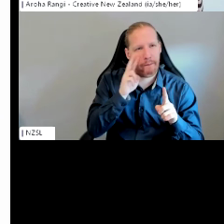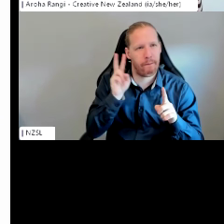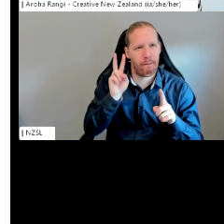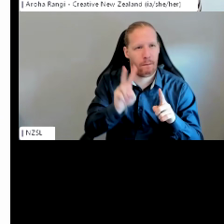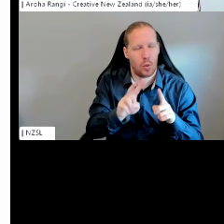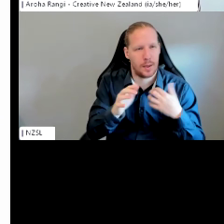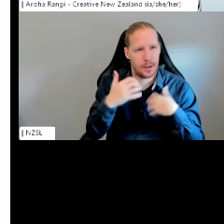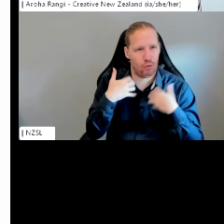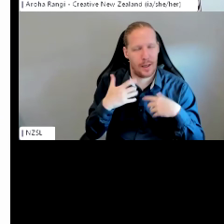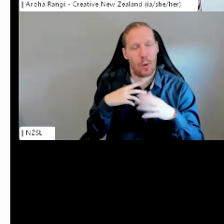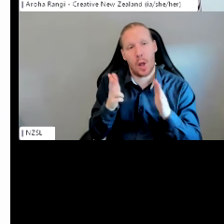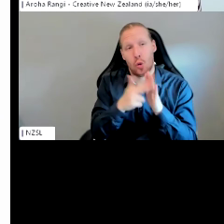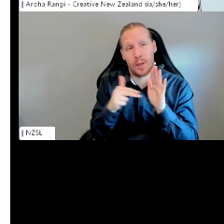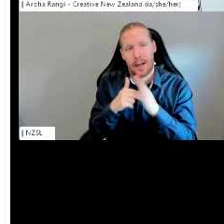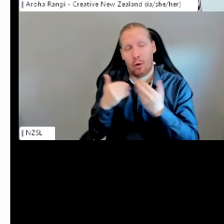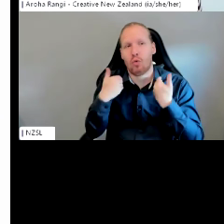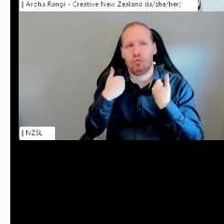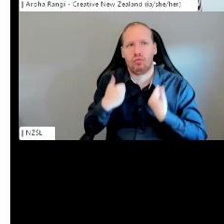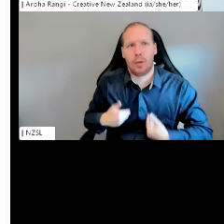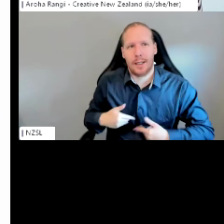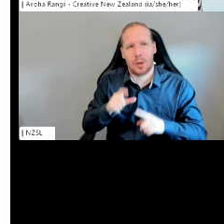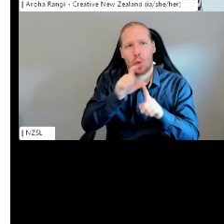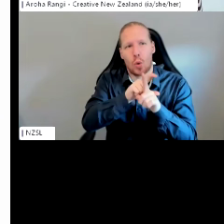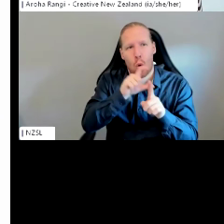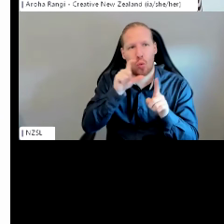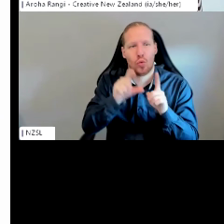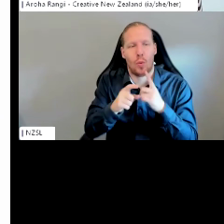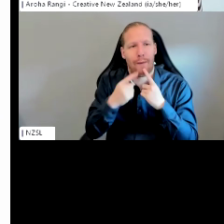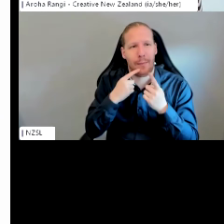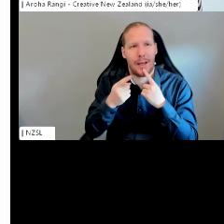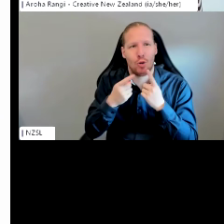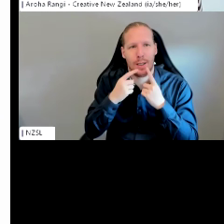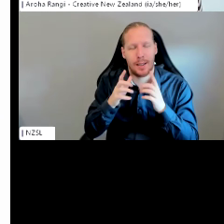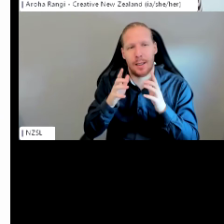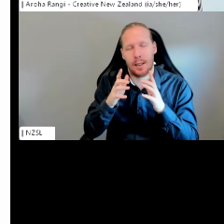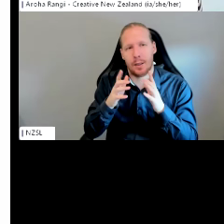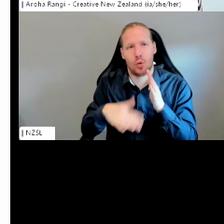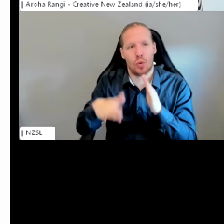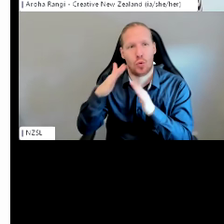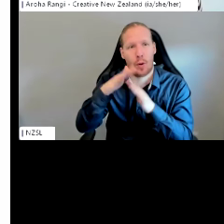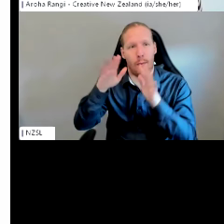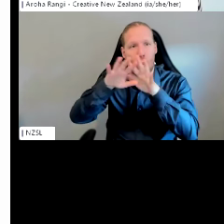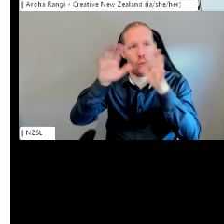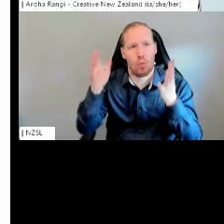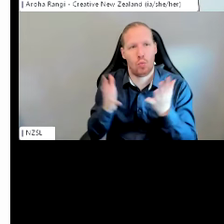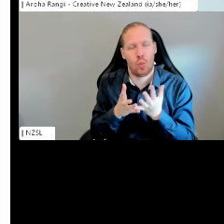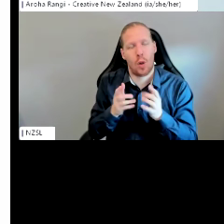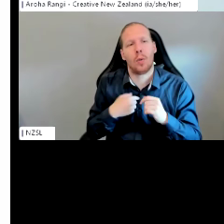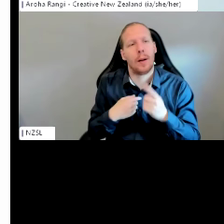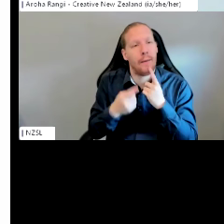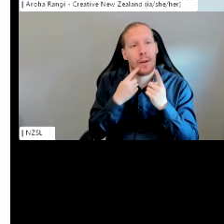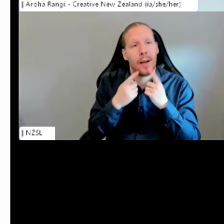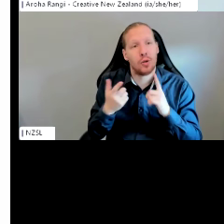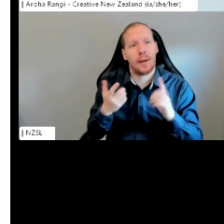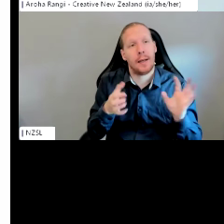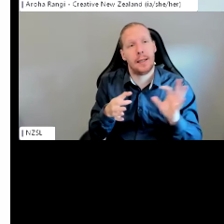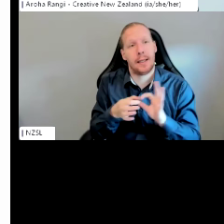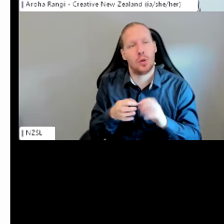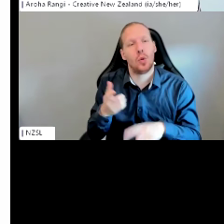anywhere in the world. Um, and this is data about um why people attend and what what they're seeking